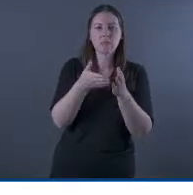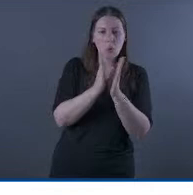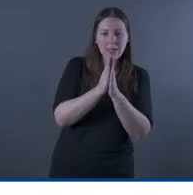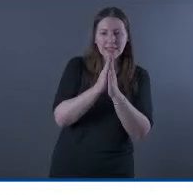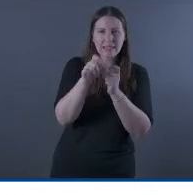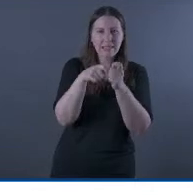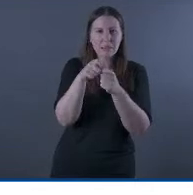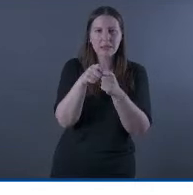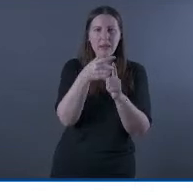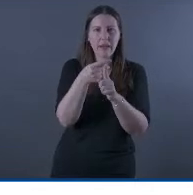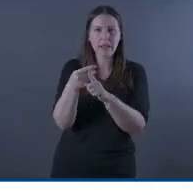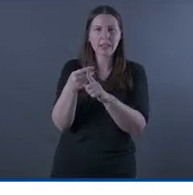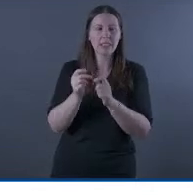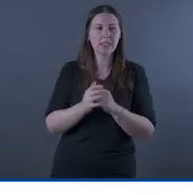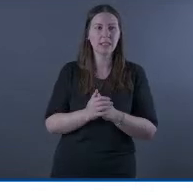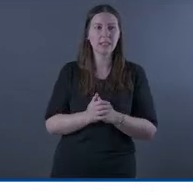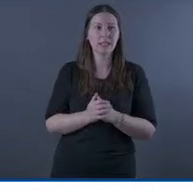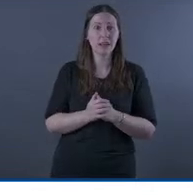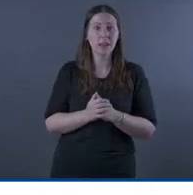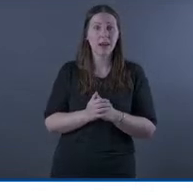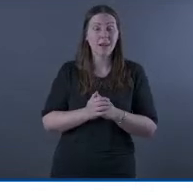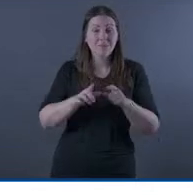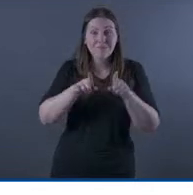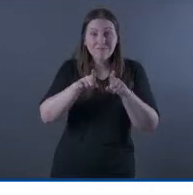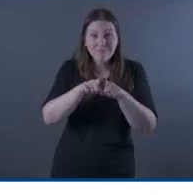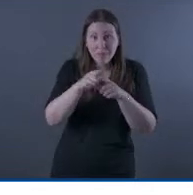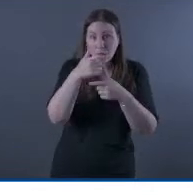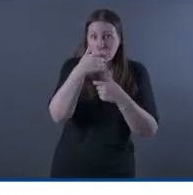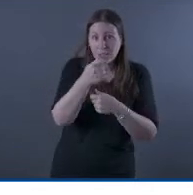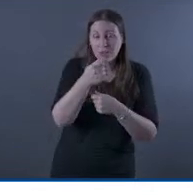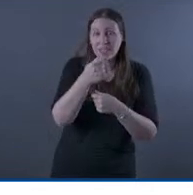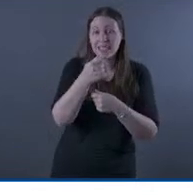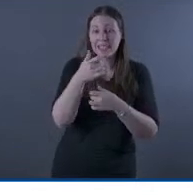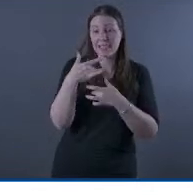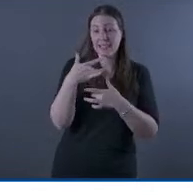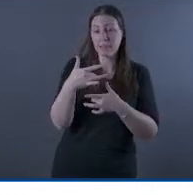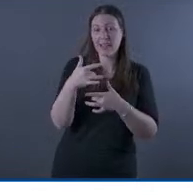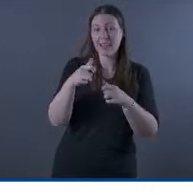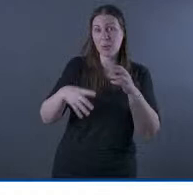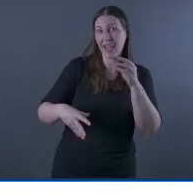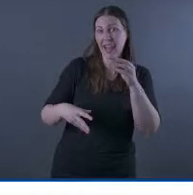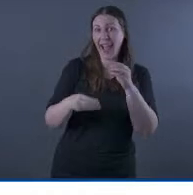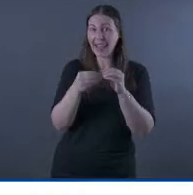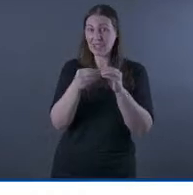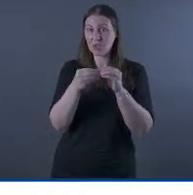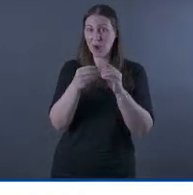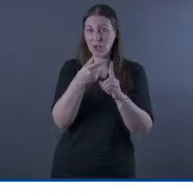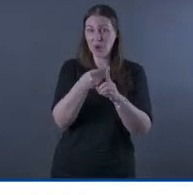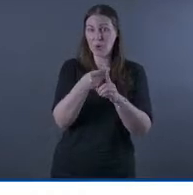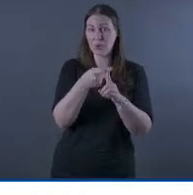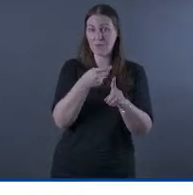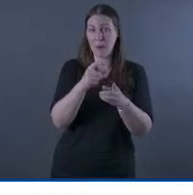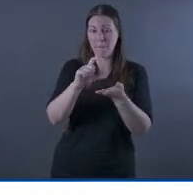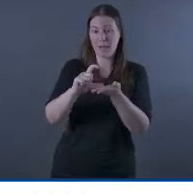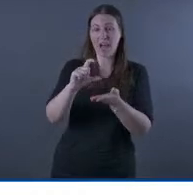to often extract an extra dose from the vials. So we are actually administering about 10% more than our sort of state allocation